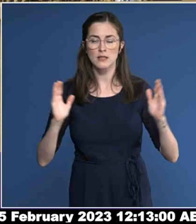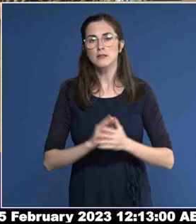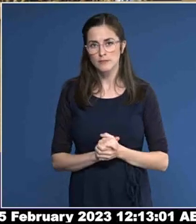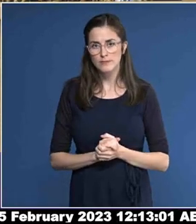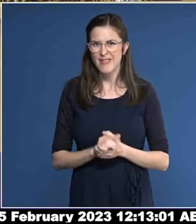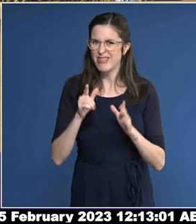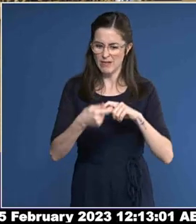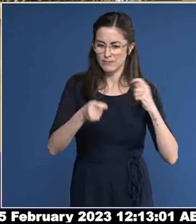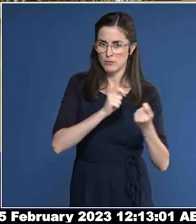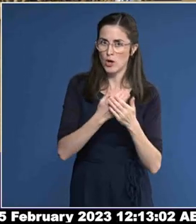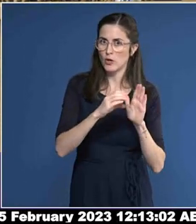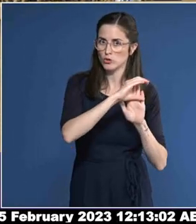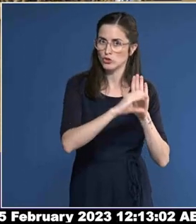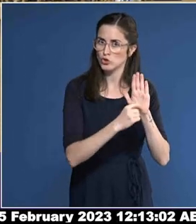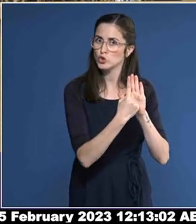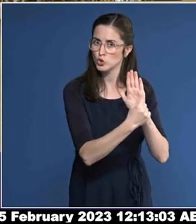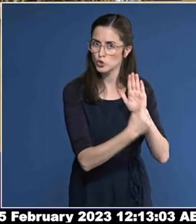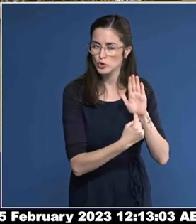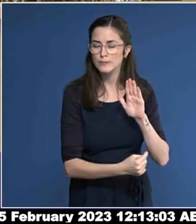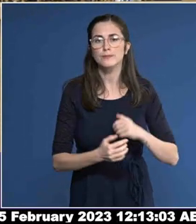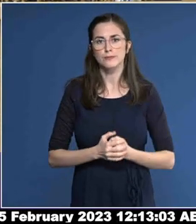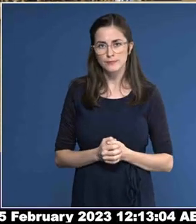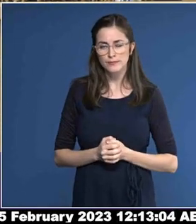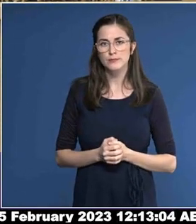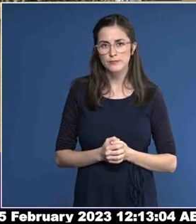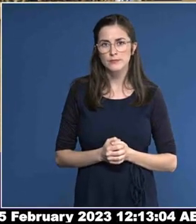That's actually going to the board next week for final sign-off and endorsement.